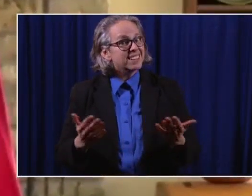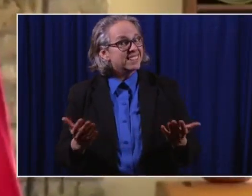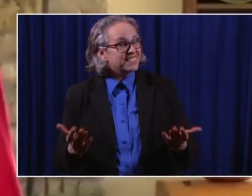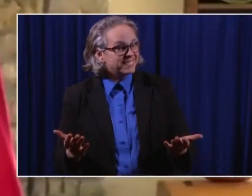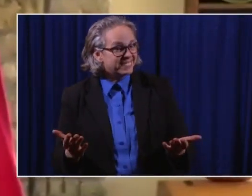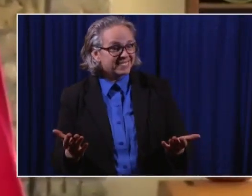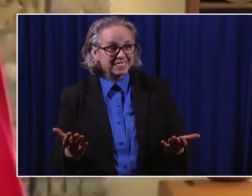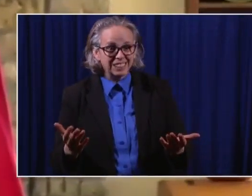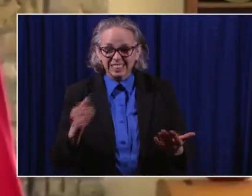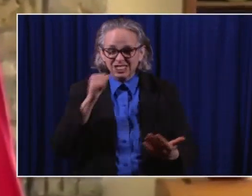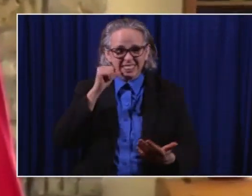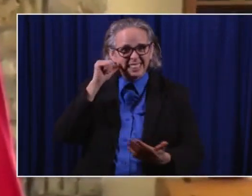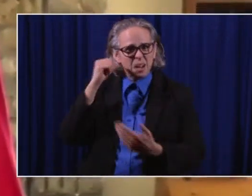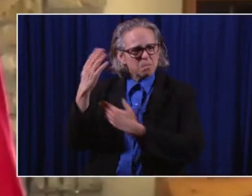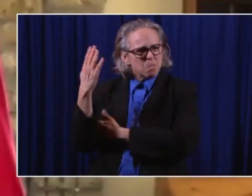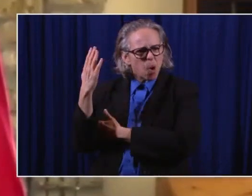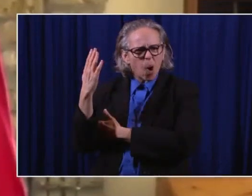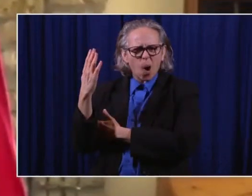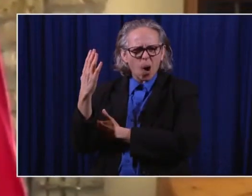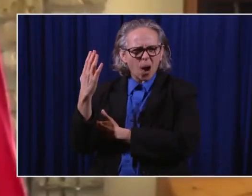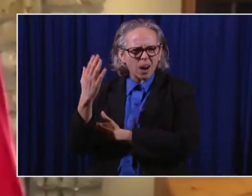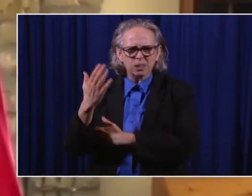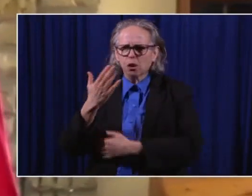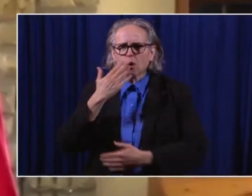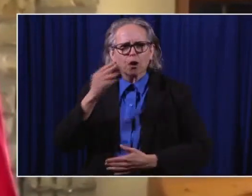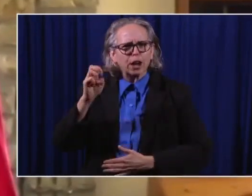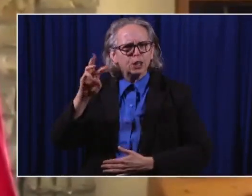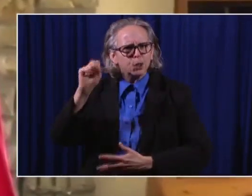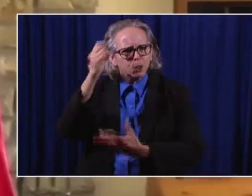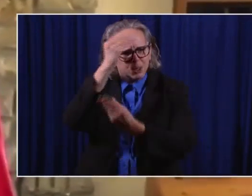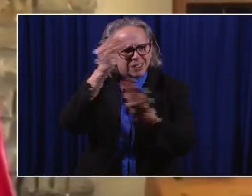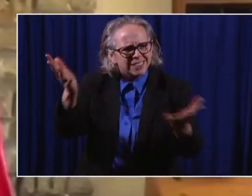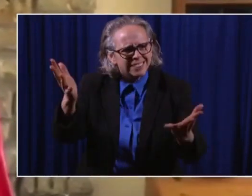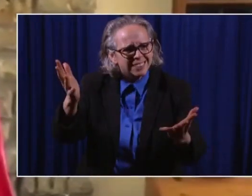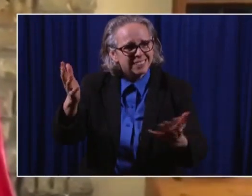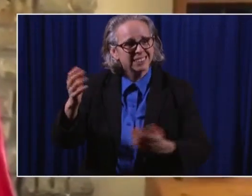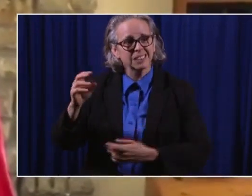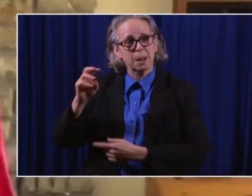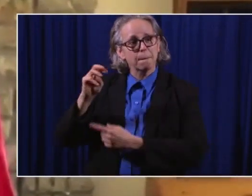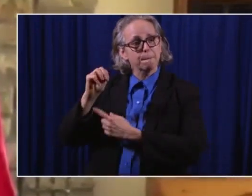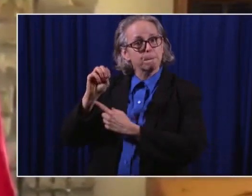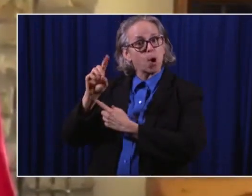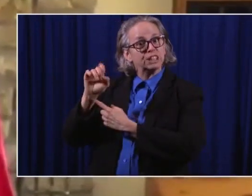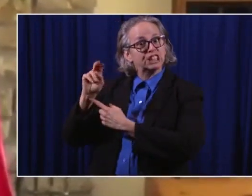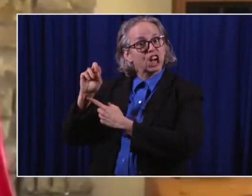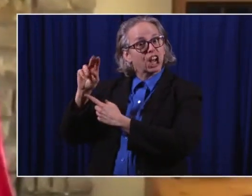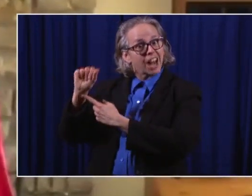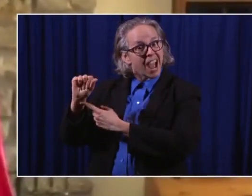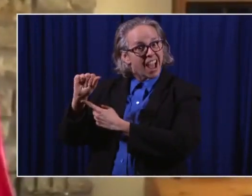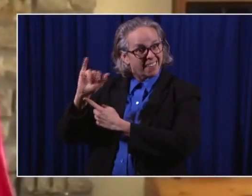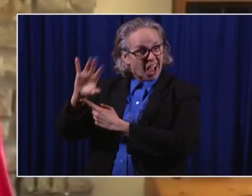IS SLOWDOWN RATHER THAN WE WILL LISTEN IT. WE HAD SOME GOOD